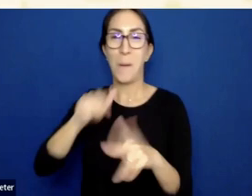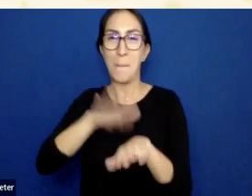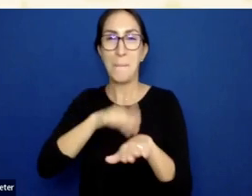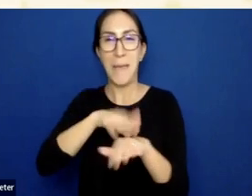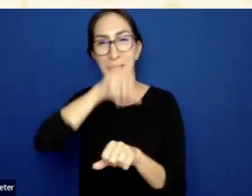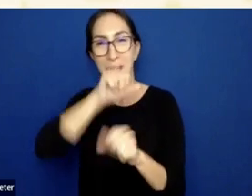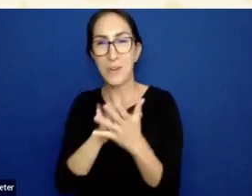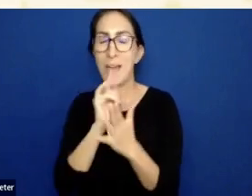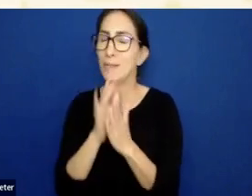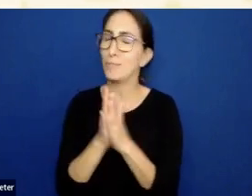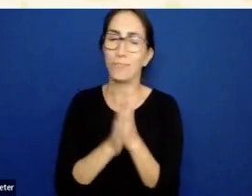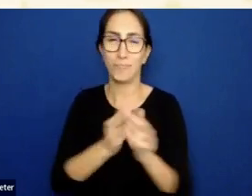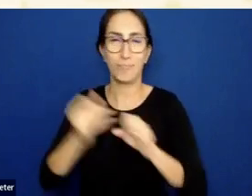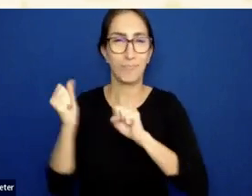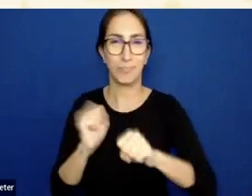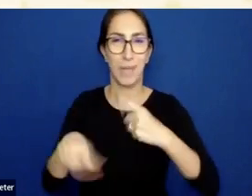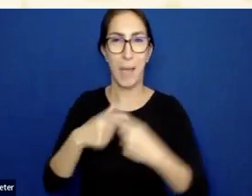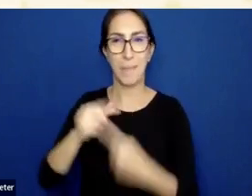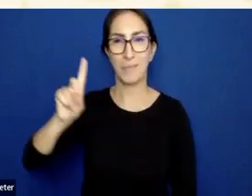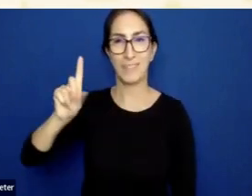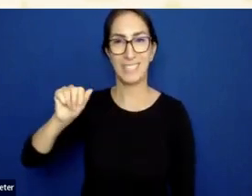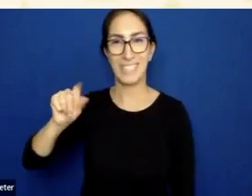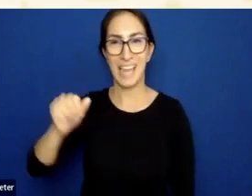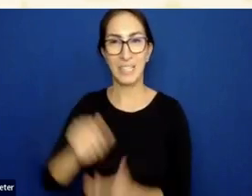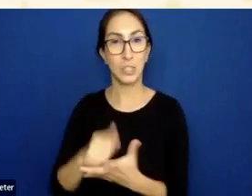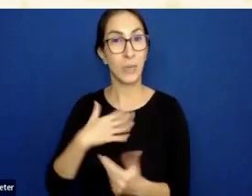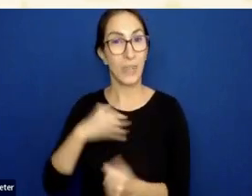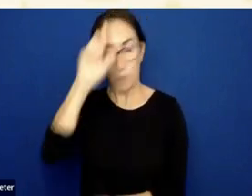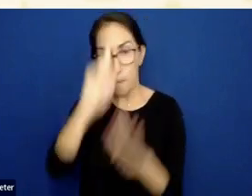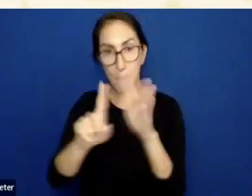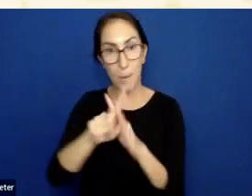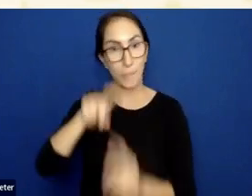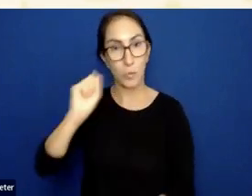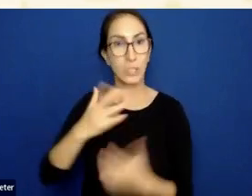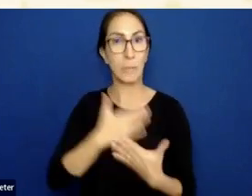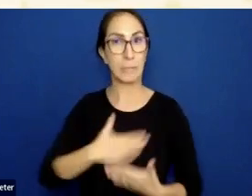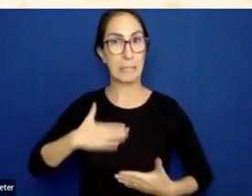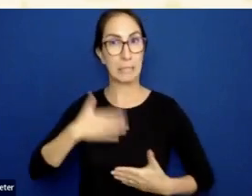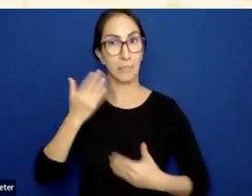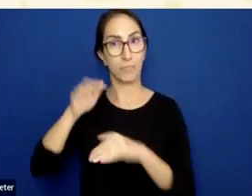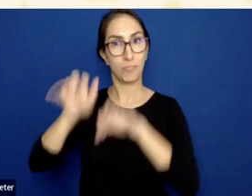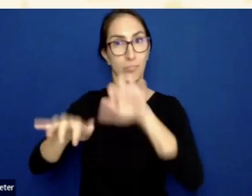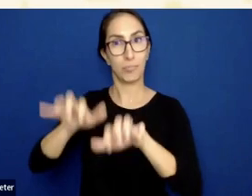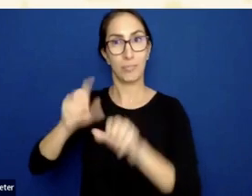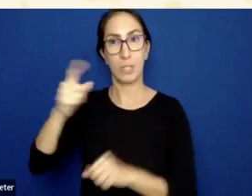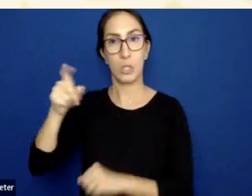During this session today, please add your questions to the Zoom Q&A section and we'll answer them at the end of the session.